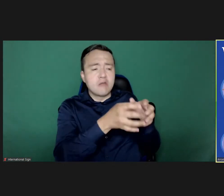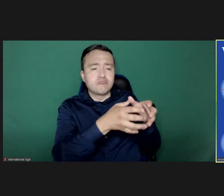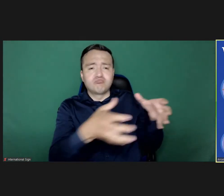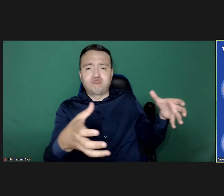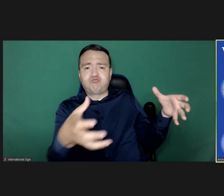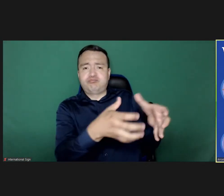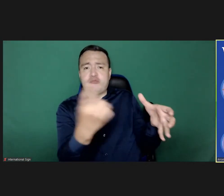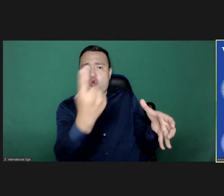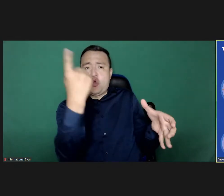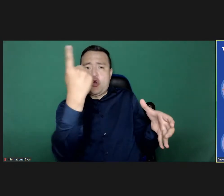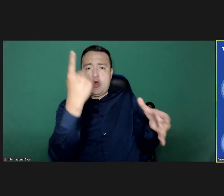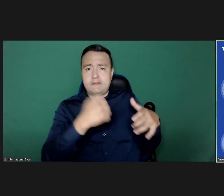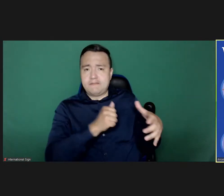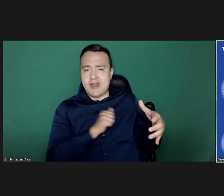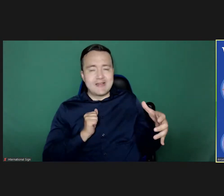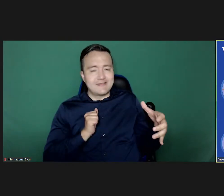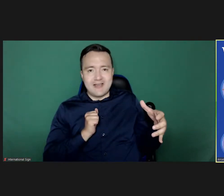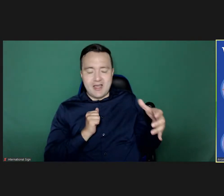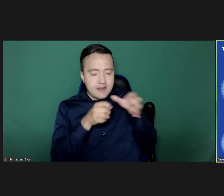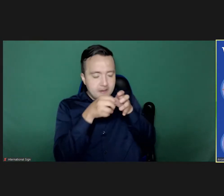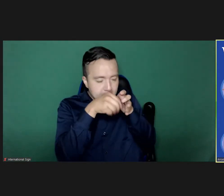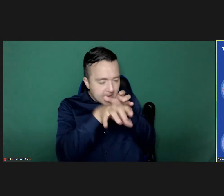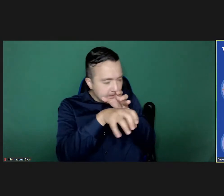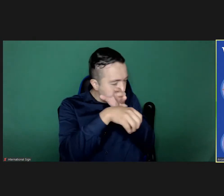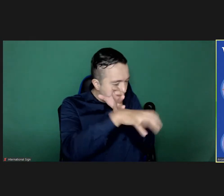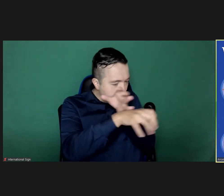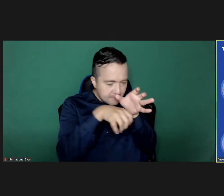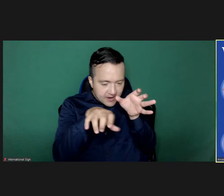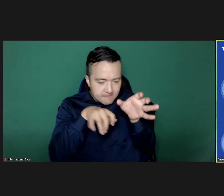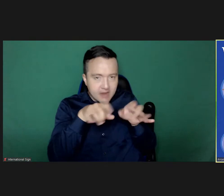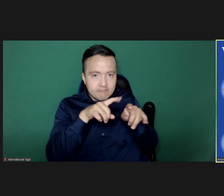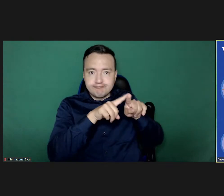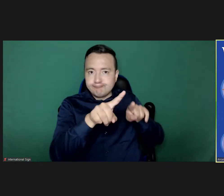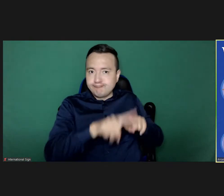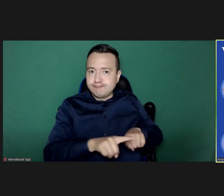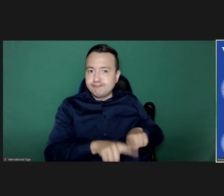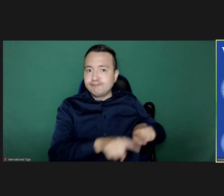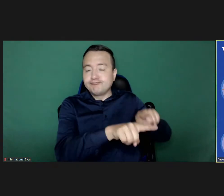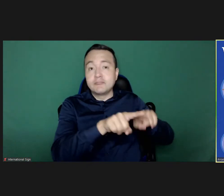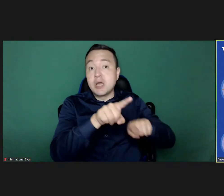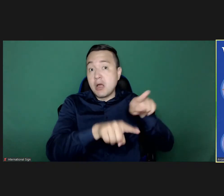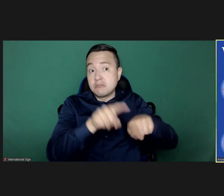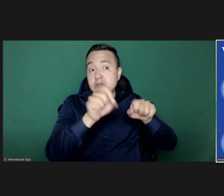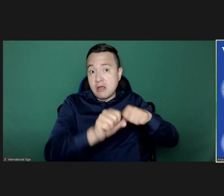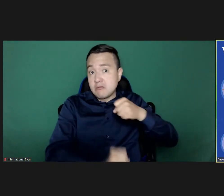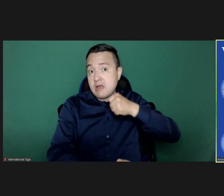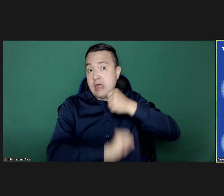as ethical collaborators and work in the interests of the country's populations, and there are also